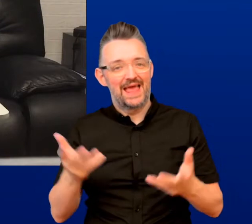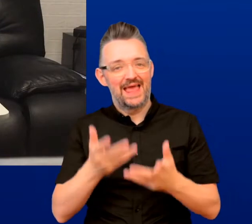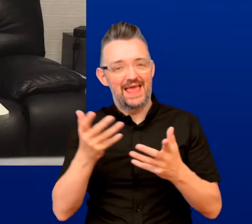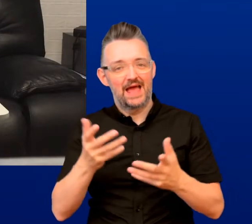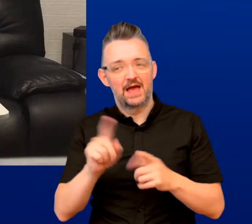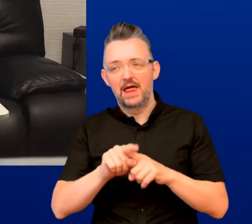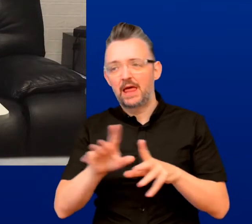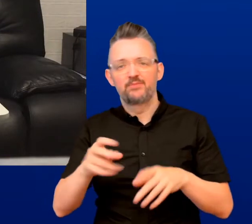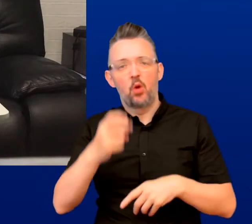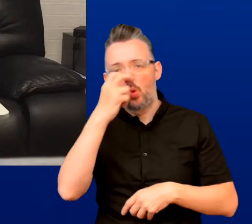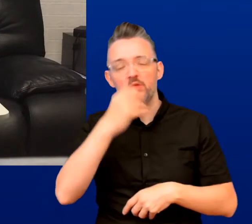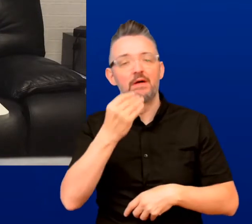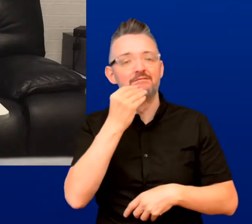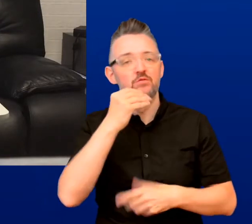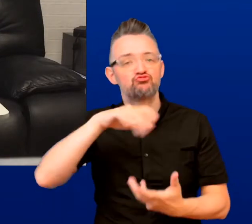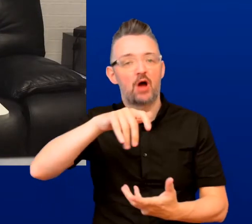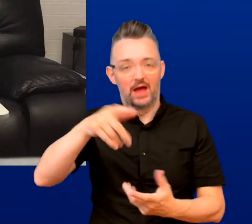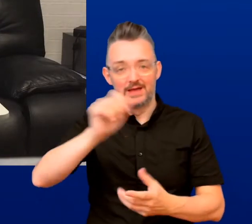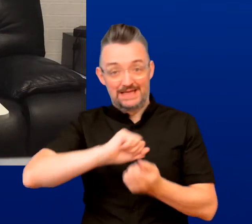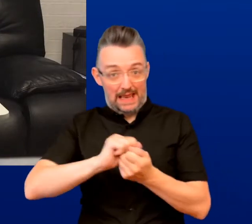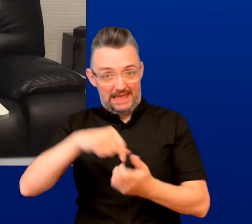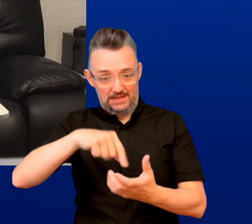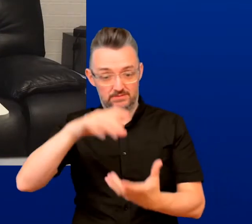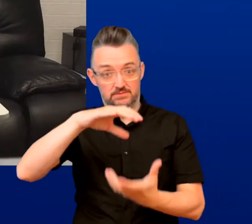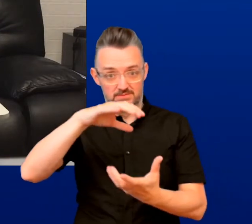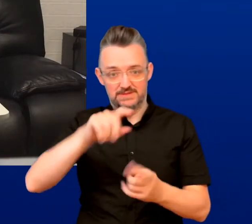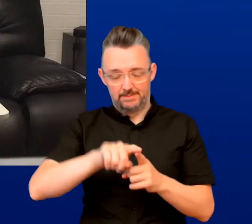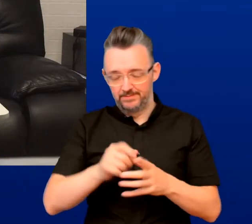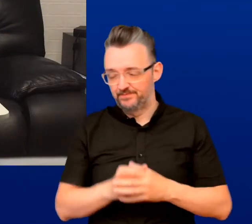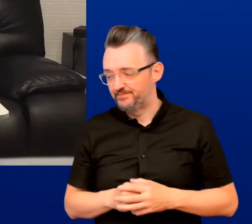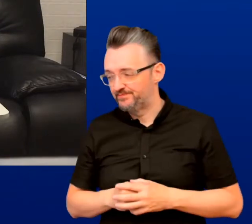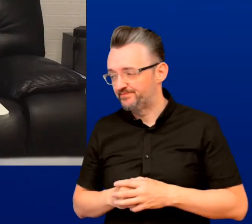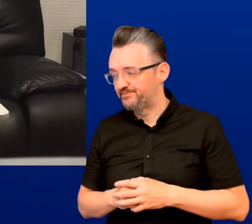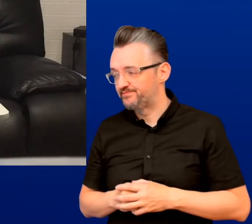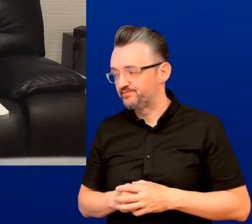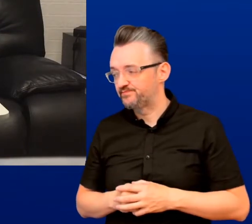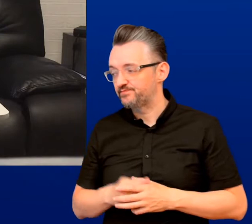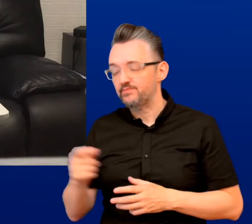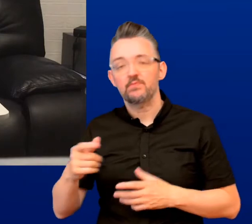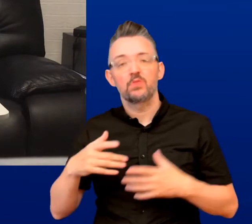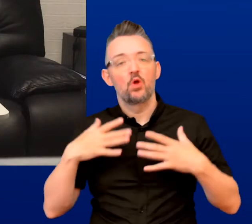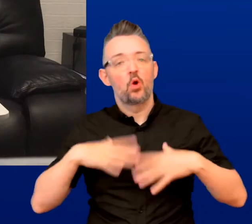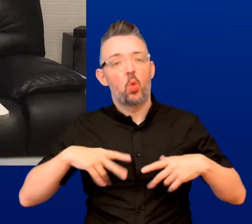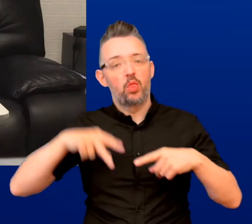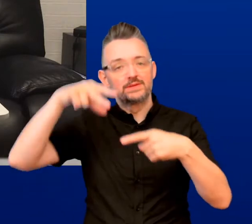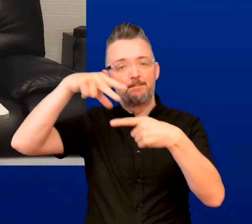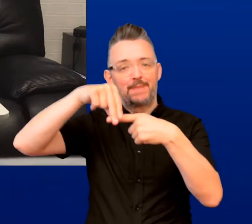been cleaned out. You need a clothes peg.